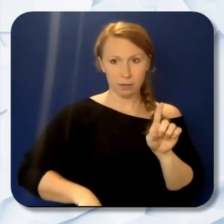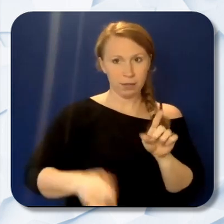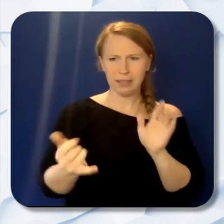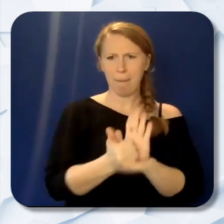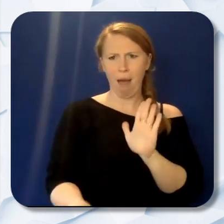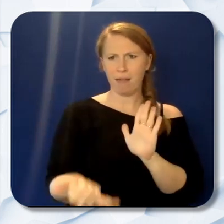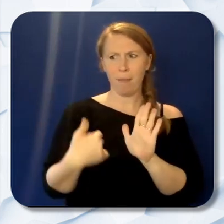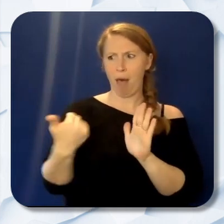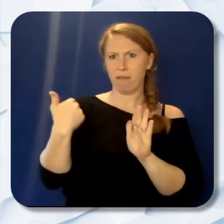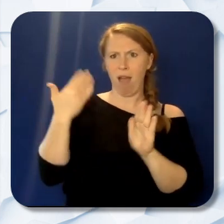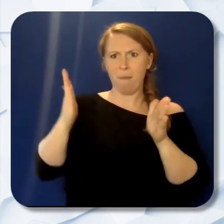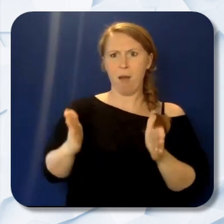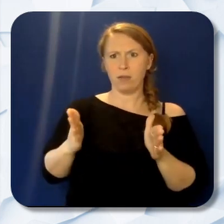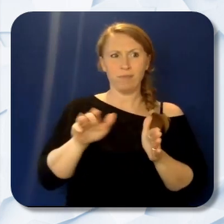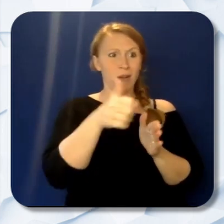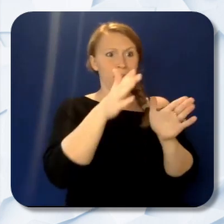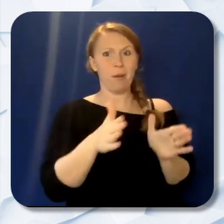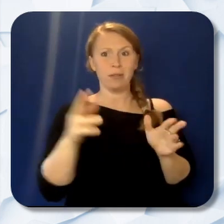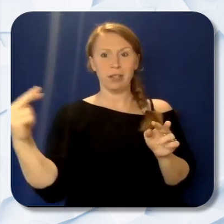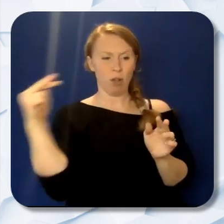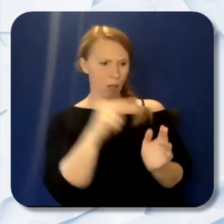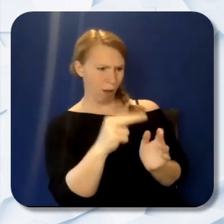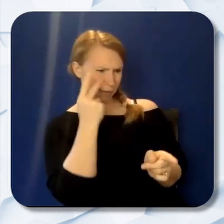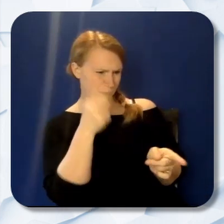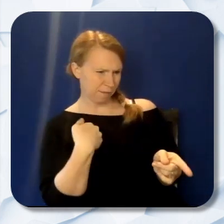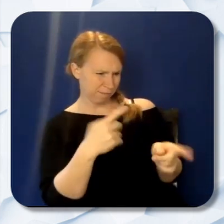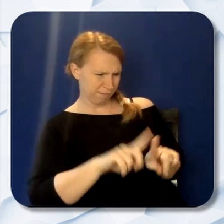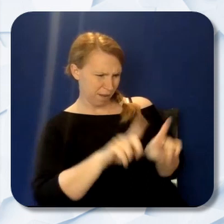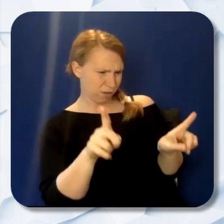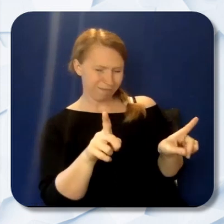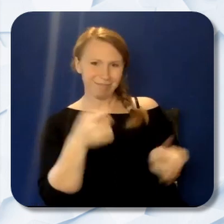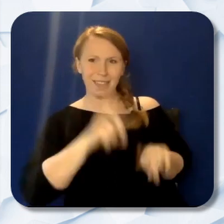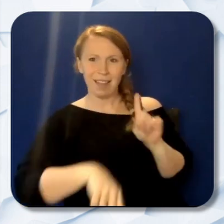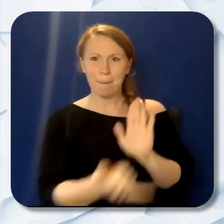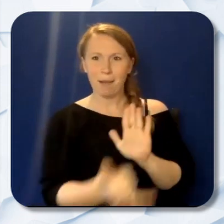a young person, or someone else to know the difference on site. And again, what's really